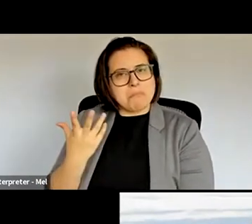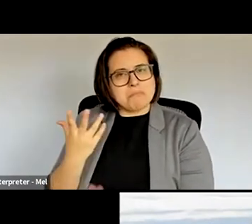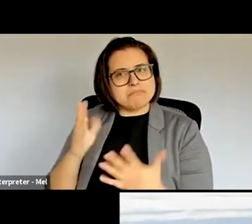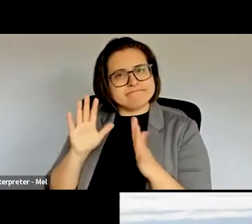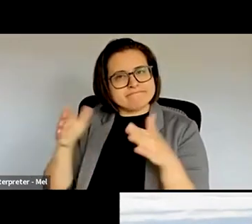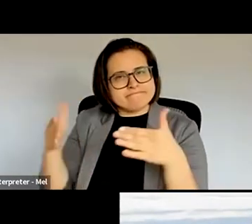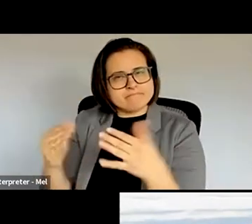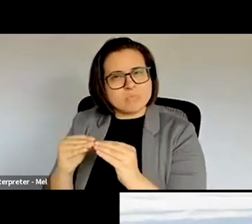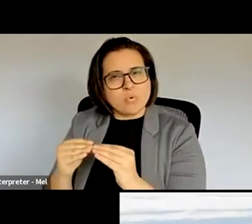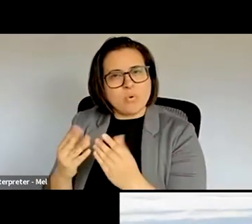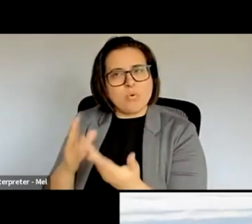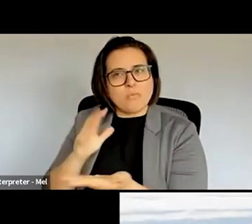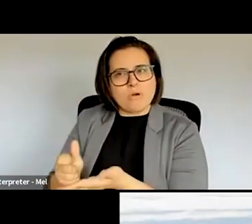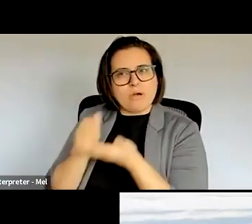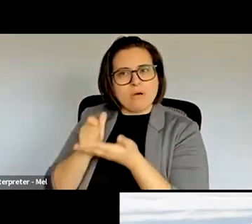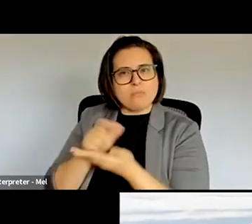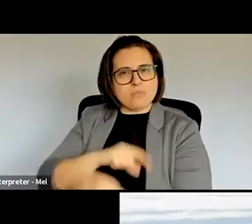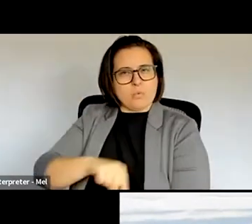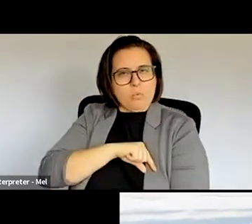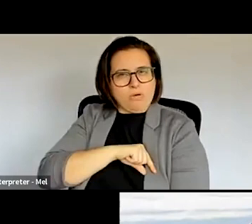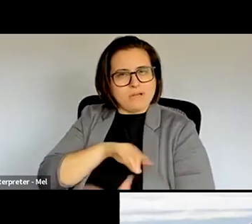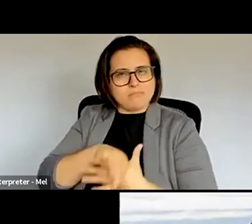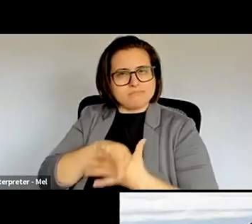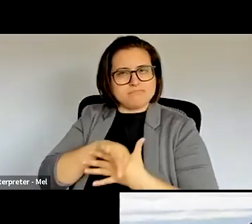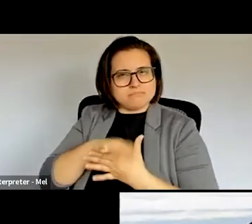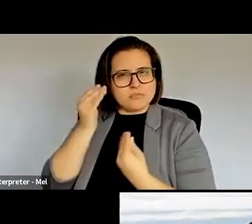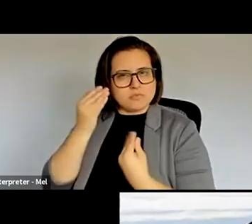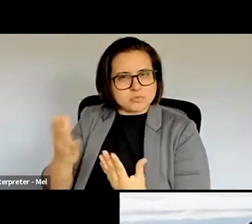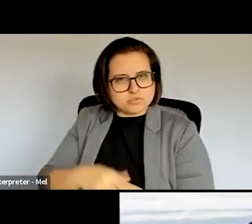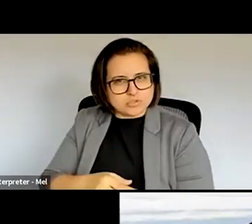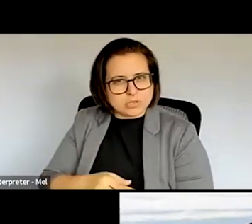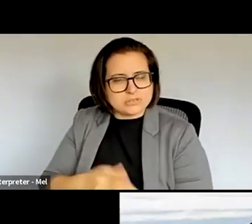the quality information that we're looking for and so we're back again to provinence,